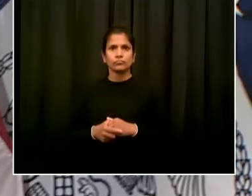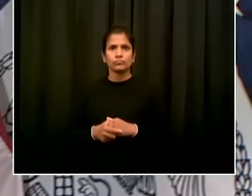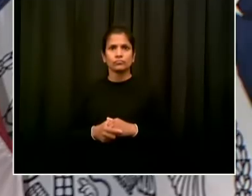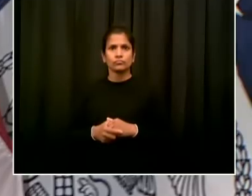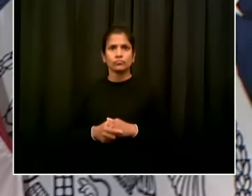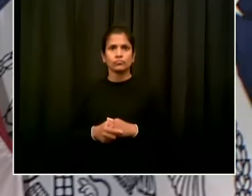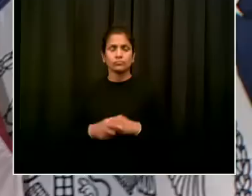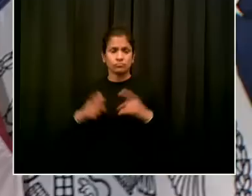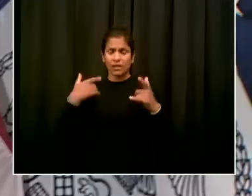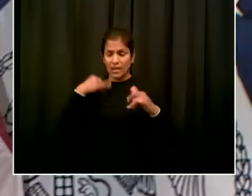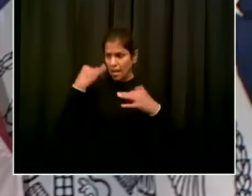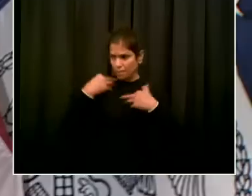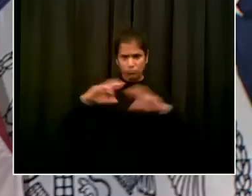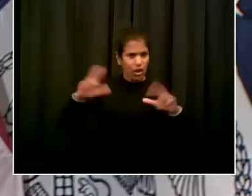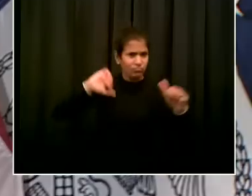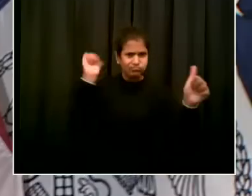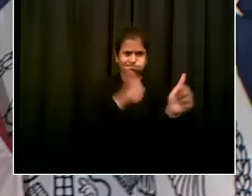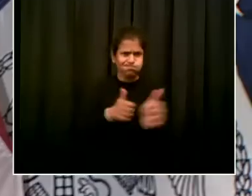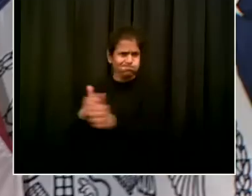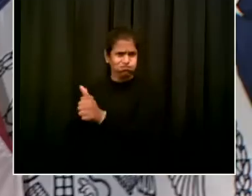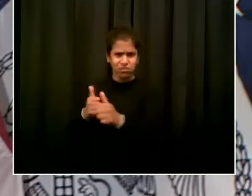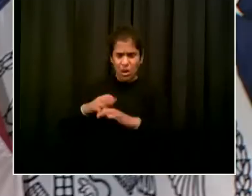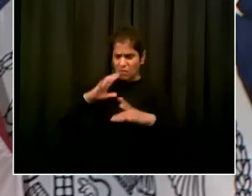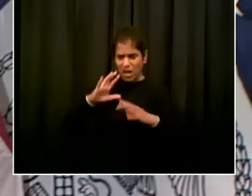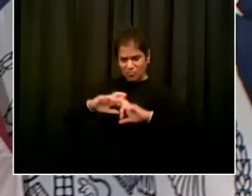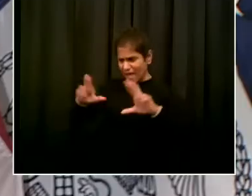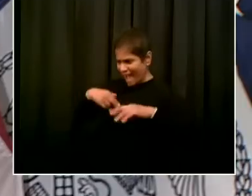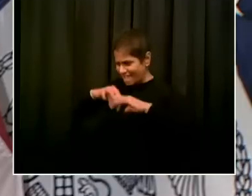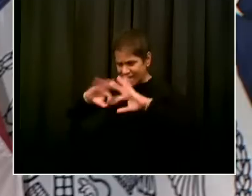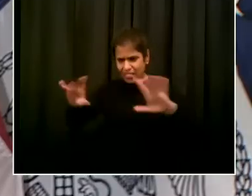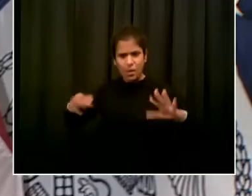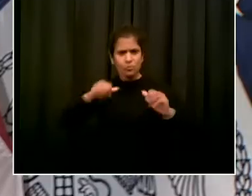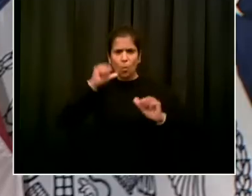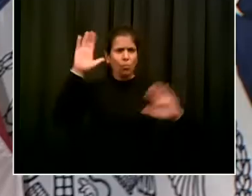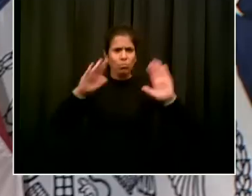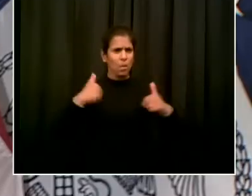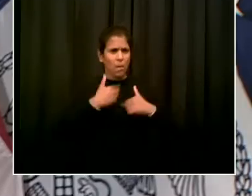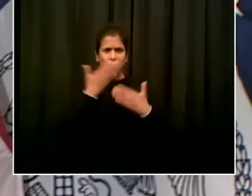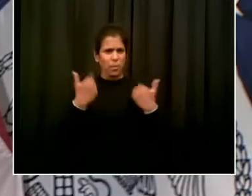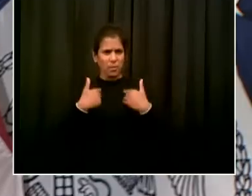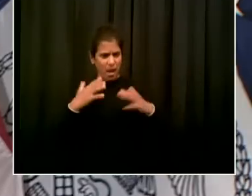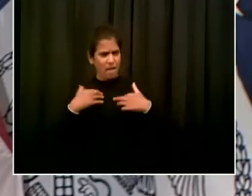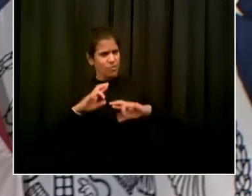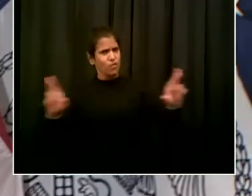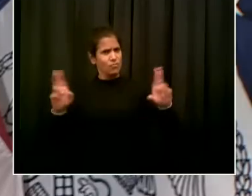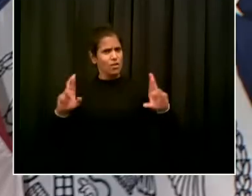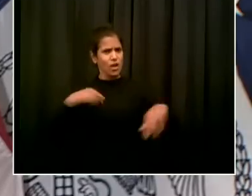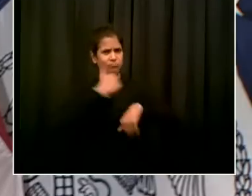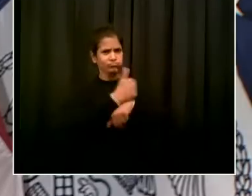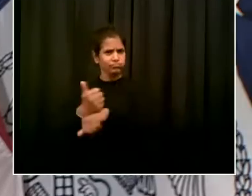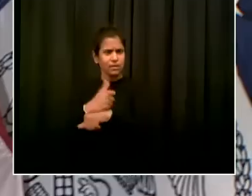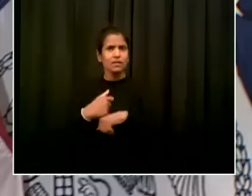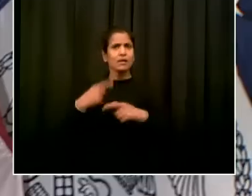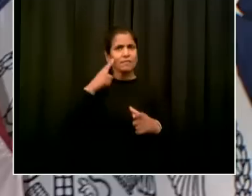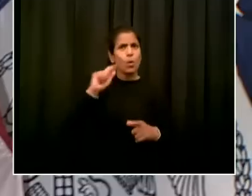WERE ALL FUNCTIONING. WE SEND A LOT MORE SUPPLPLOY UTUT TO SCHOOLS. WOULD RREALLLY BEEEFON CUSING ON THOSESE WALL-